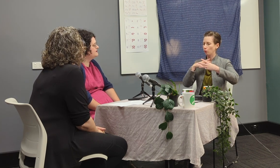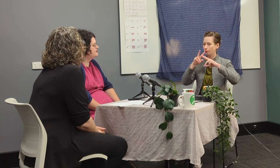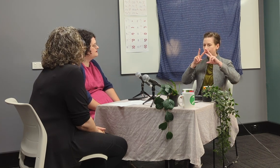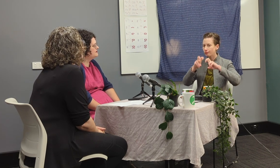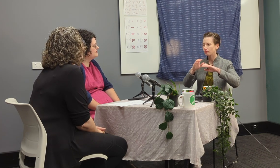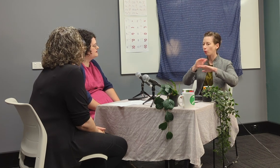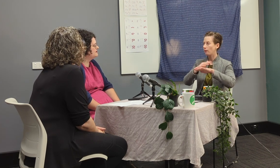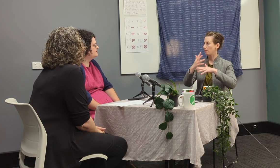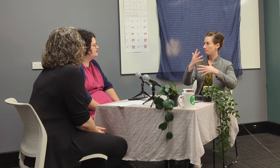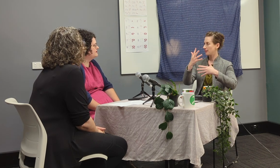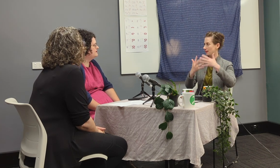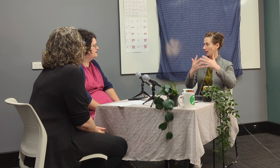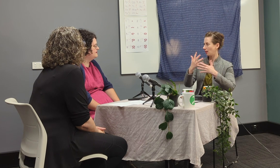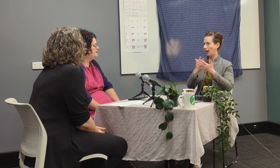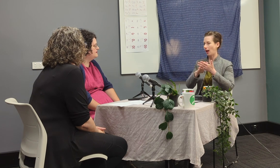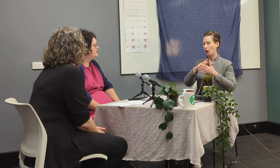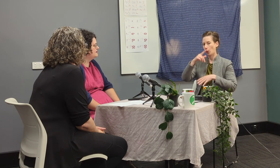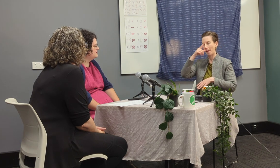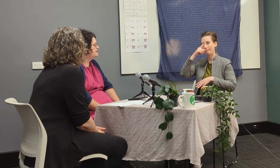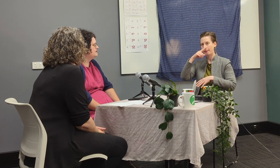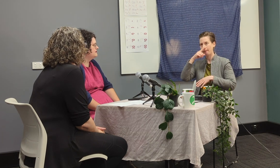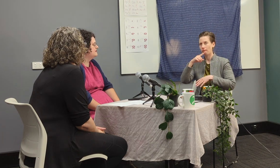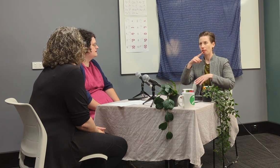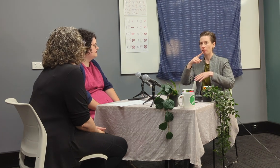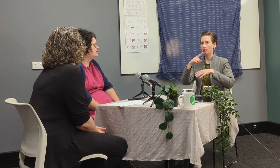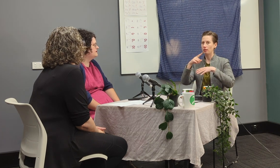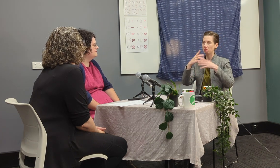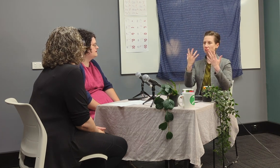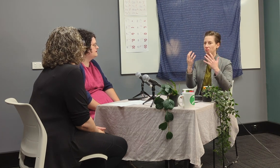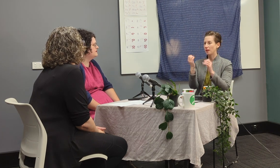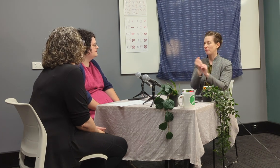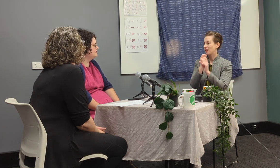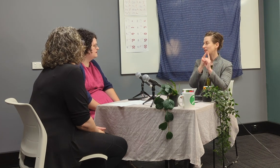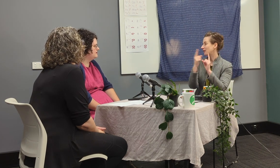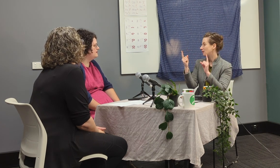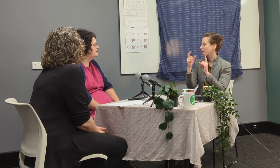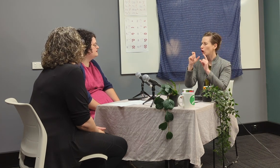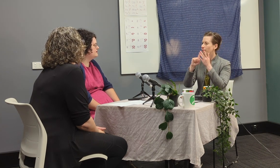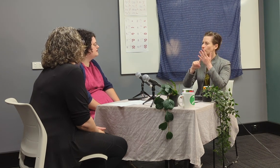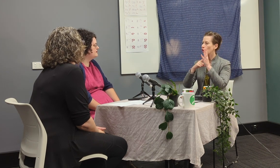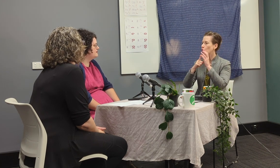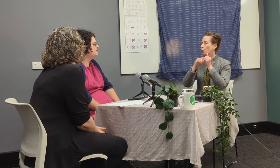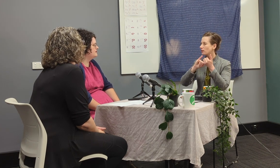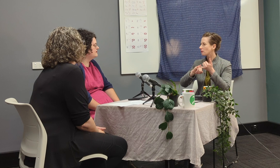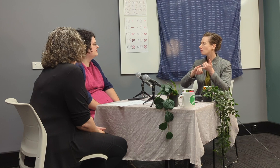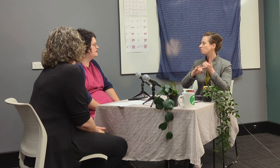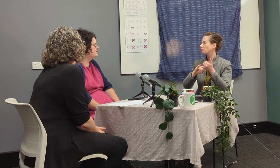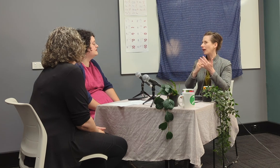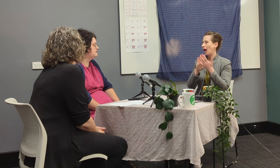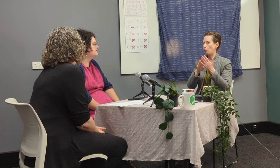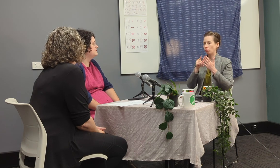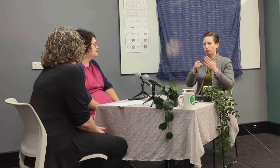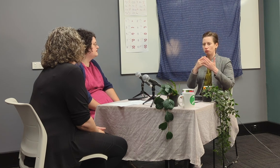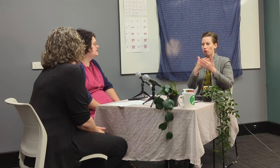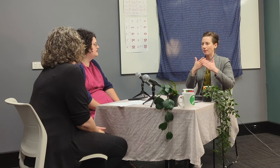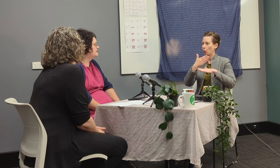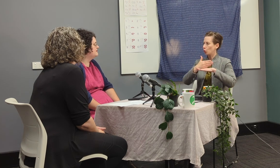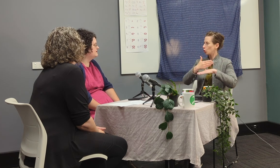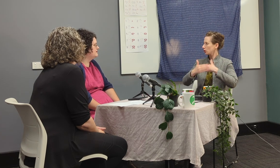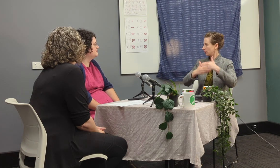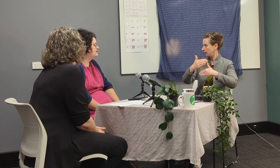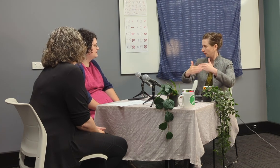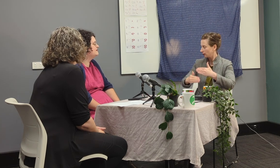We were looking at BSL and how people make sentences or clauses and how the grammar works.